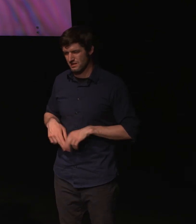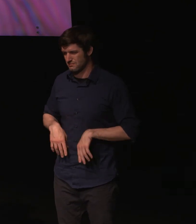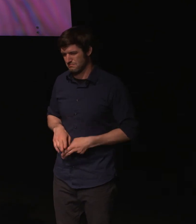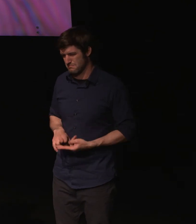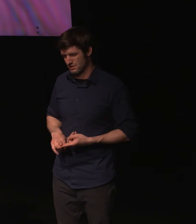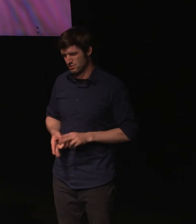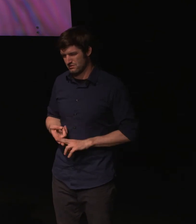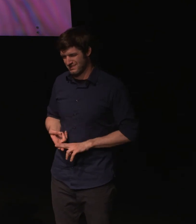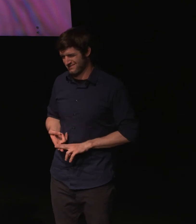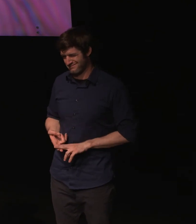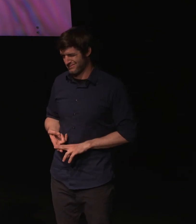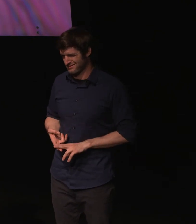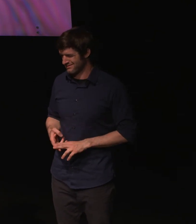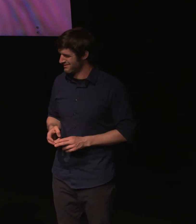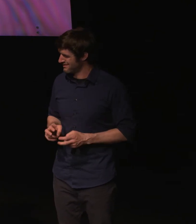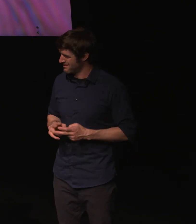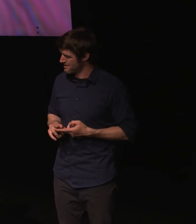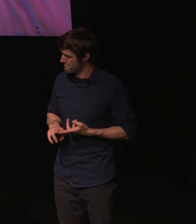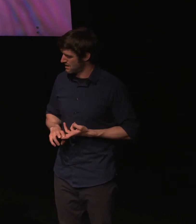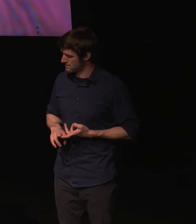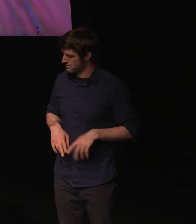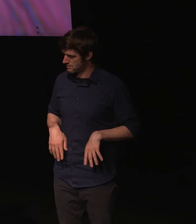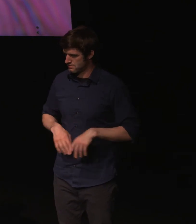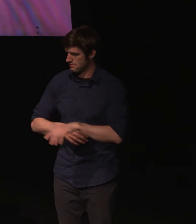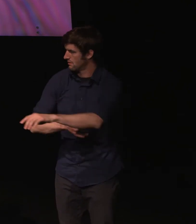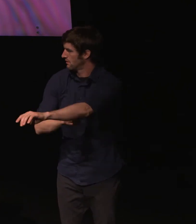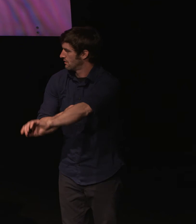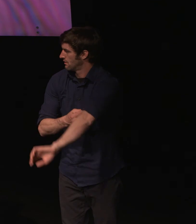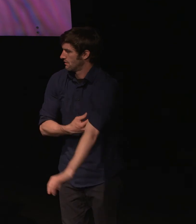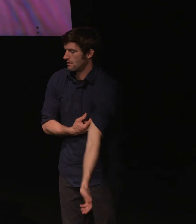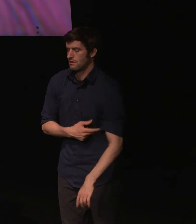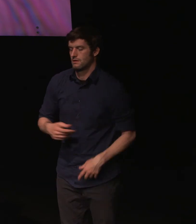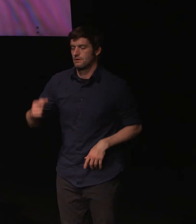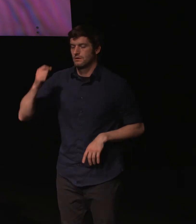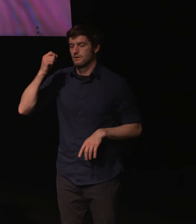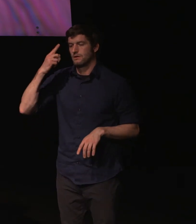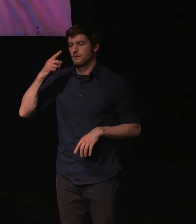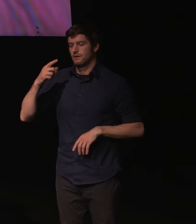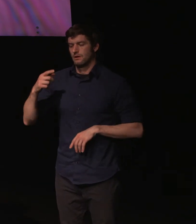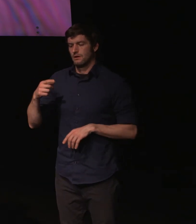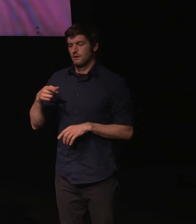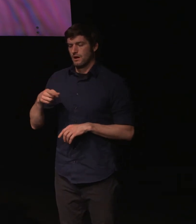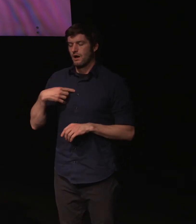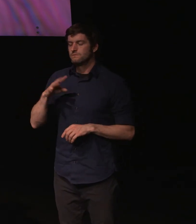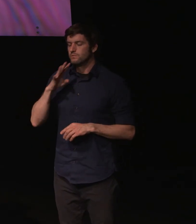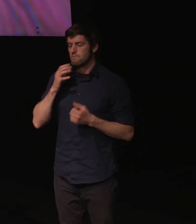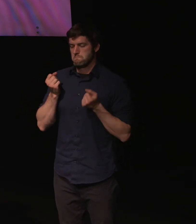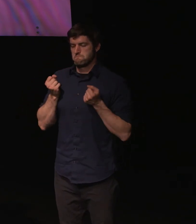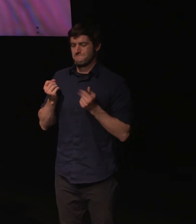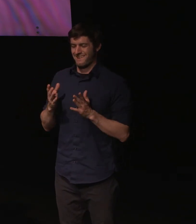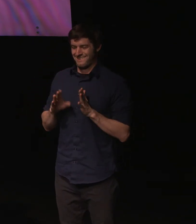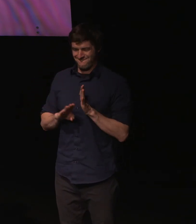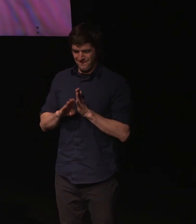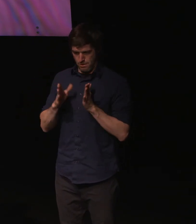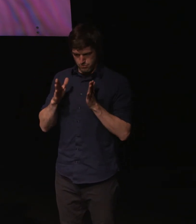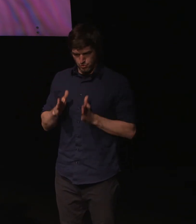And there's always like a component to indie devs. I've talked to so many developers and they're like, "Well, I just wanna sell more units,